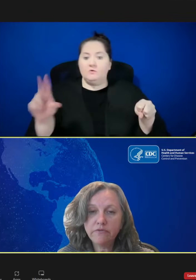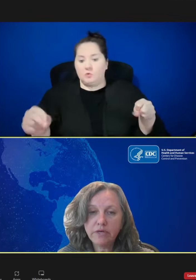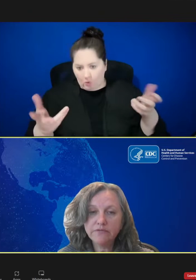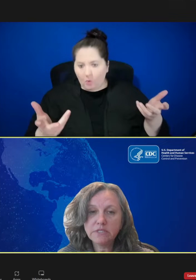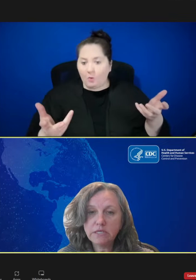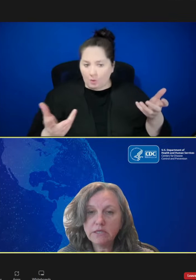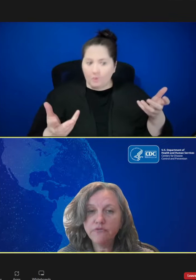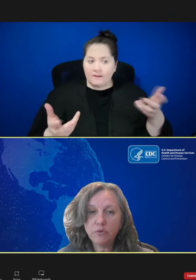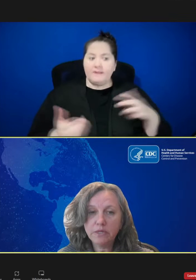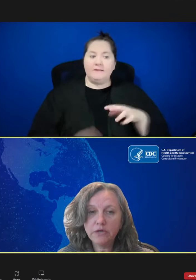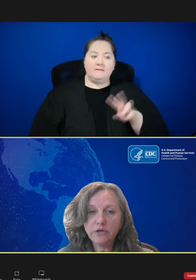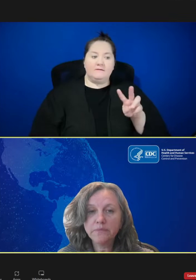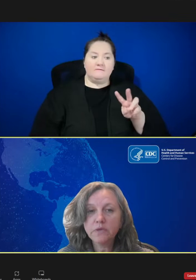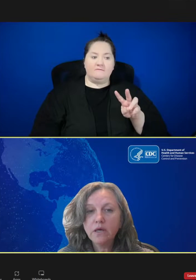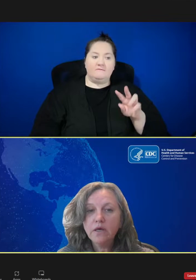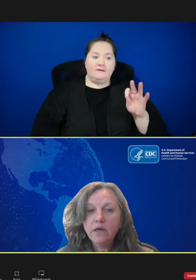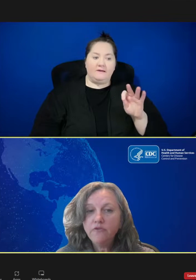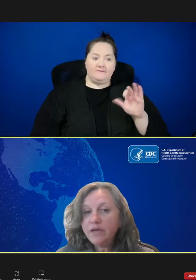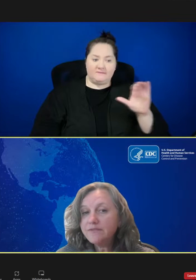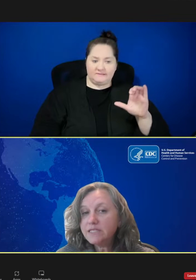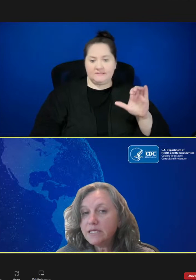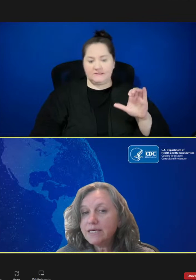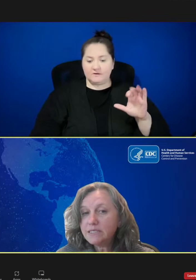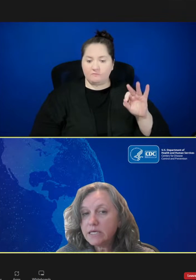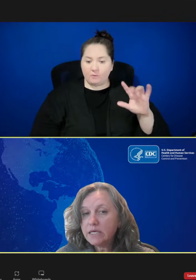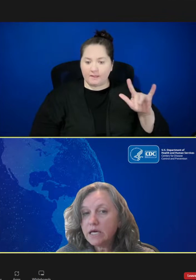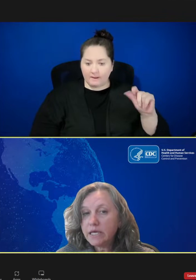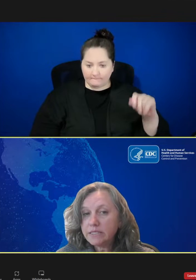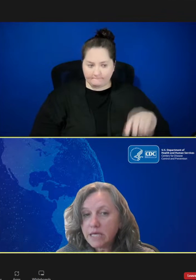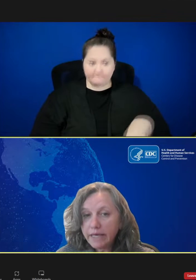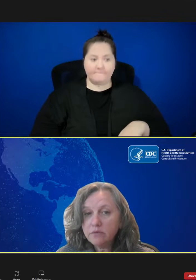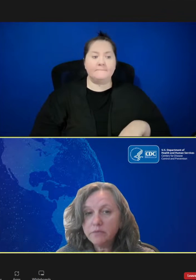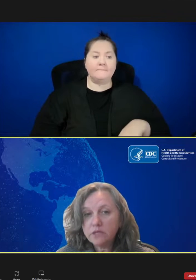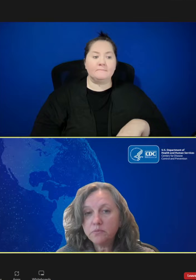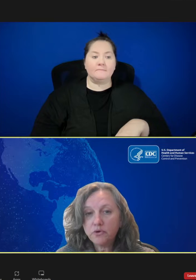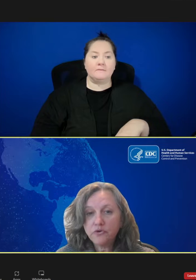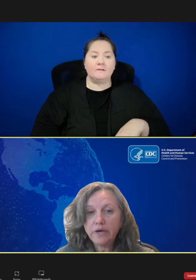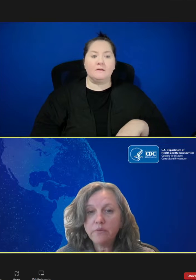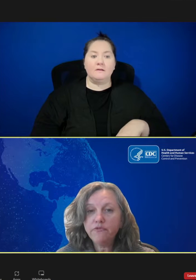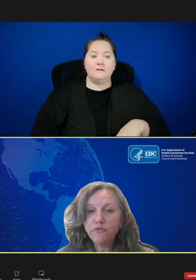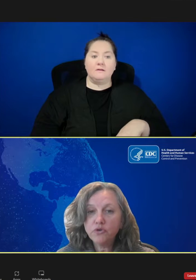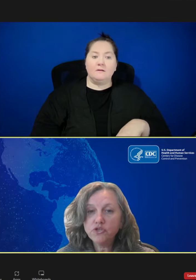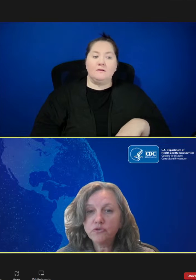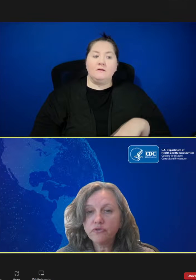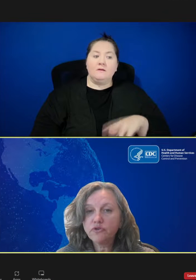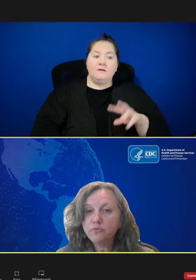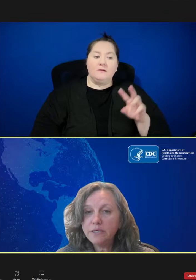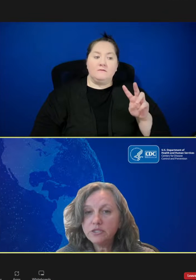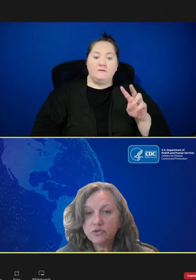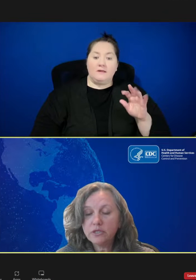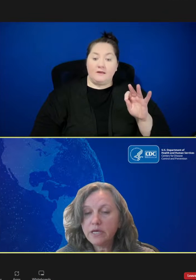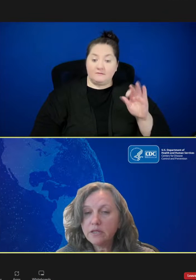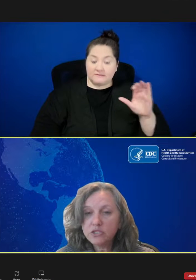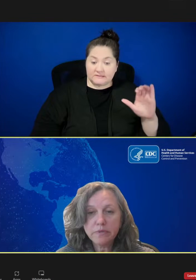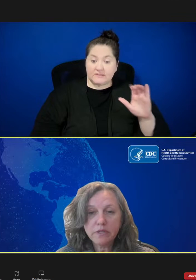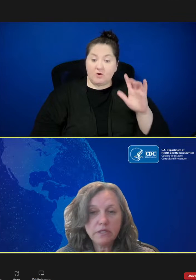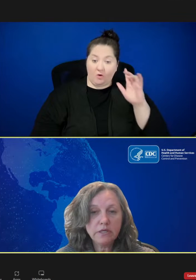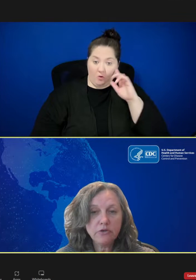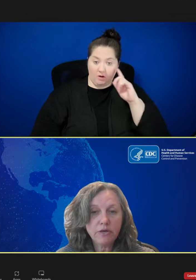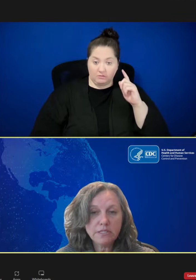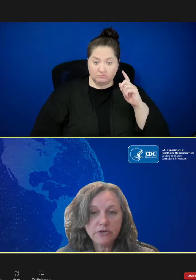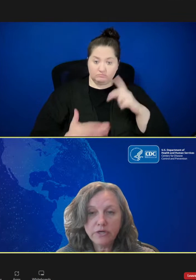VFC formulary. VFC is an entitlement program for children who meet certain eligibility criteria